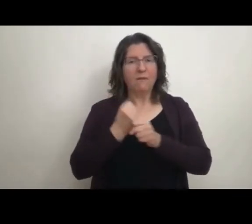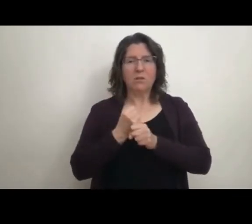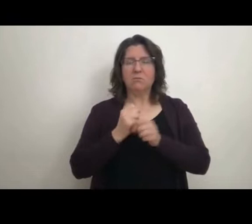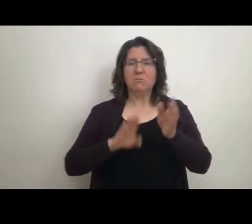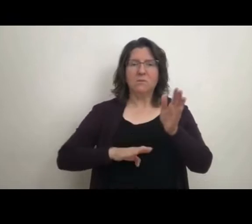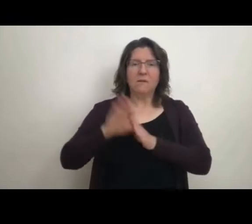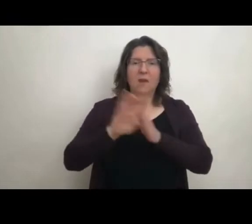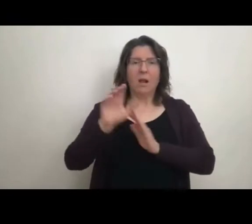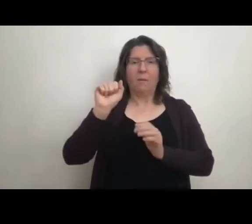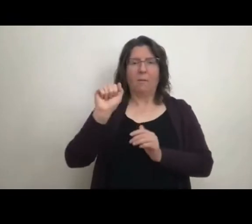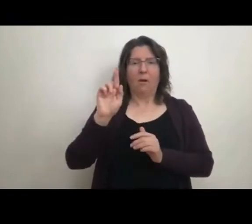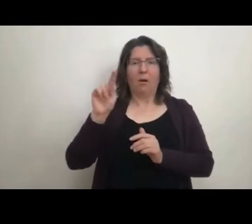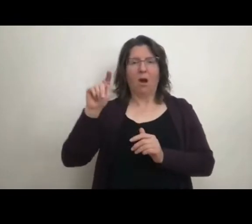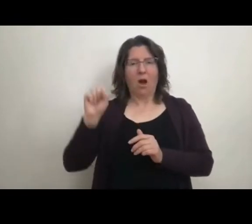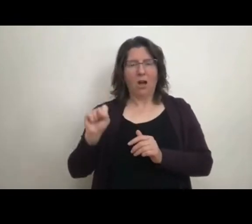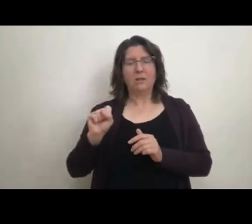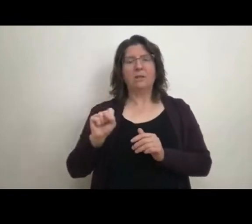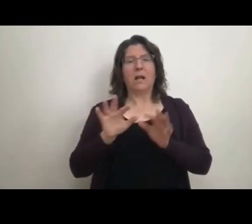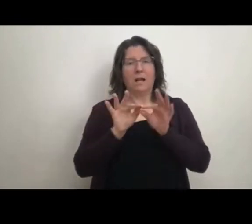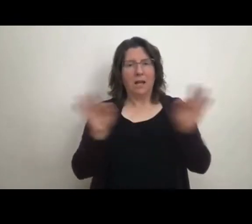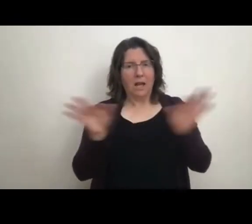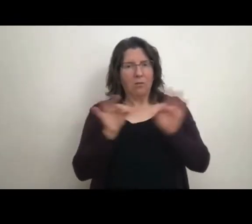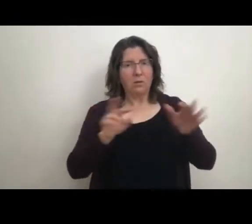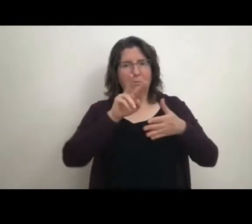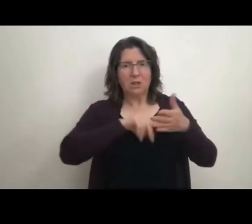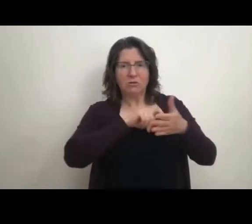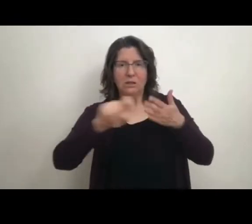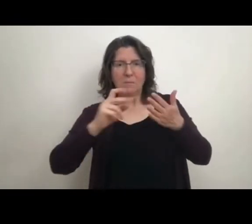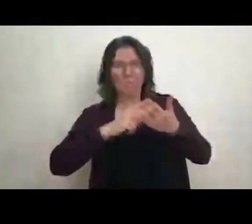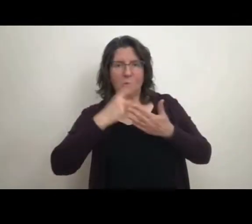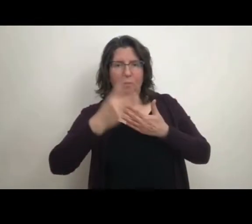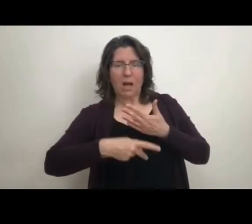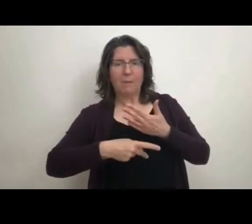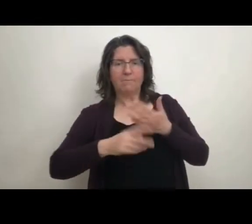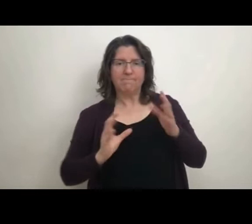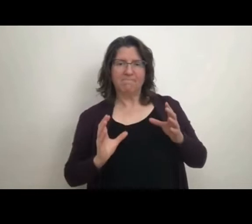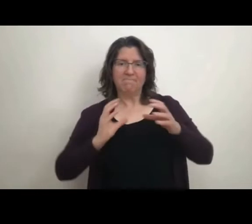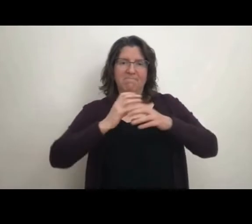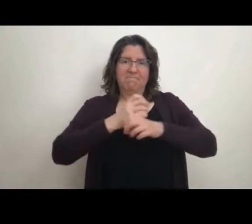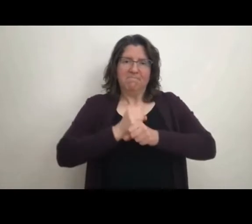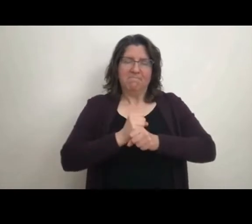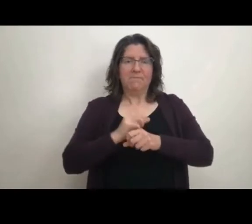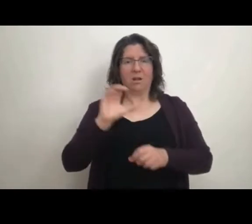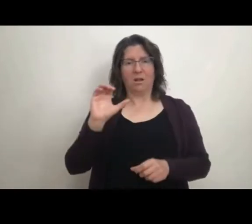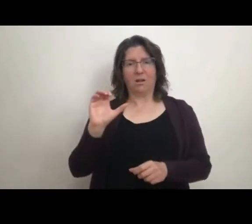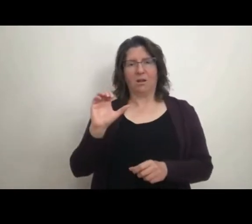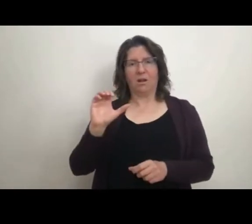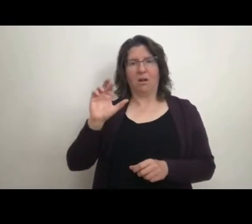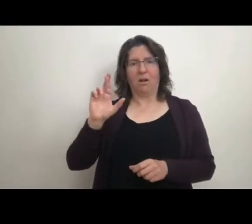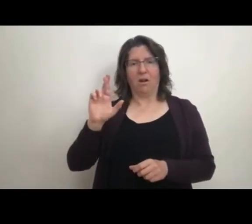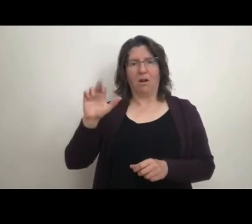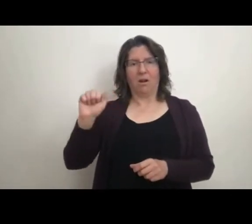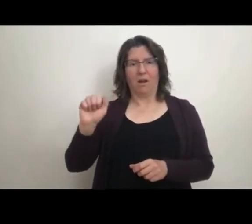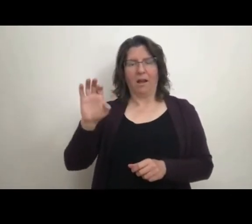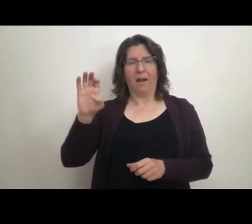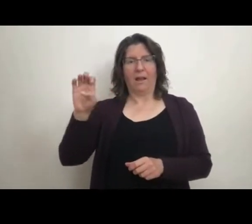The two of them worked closely with me for five years developing the arts-based language and literacy program.